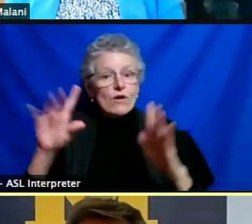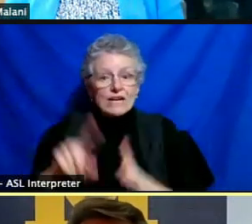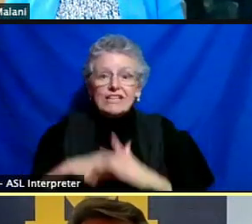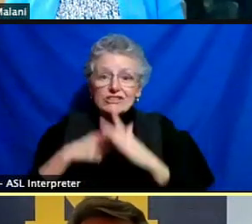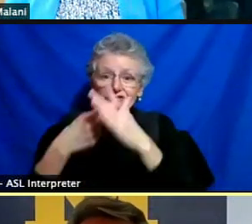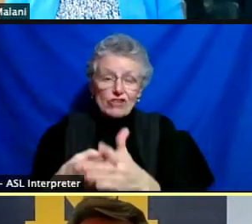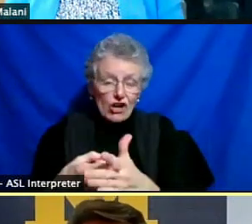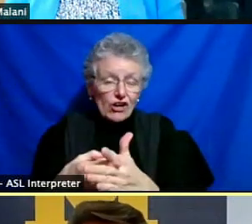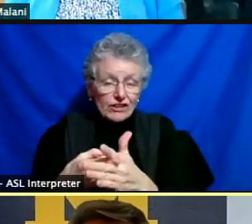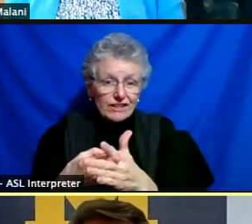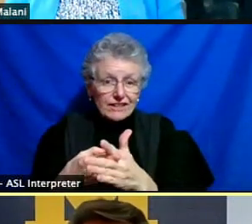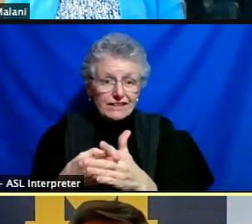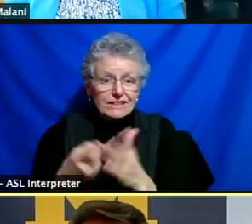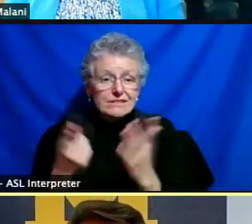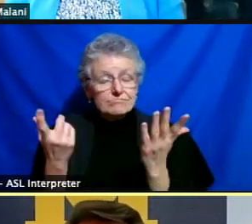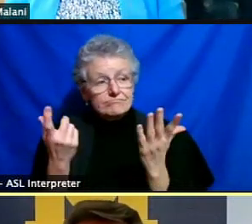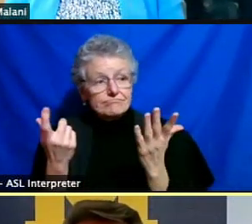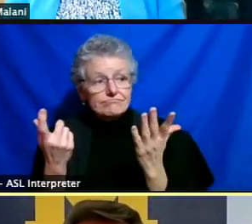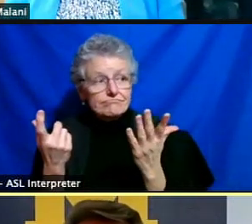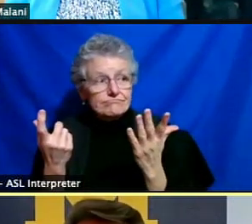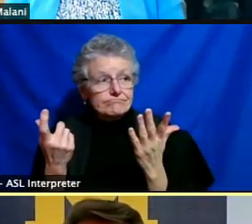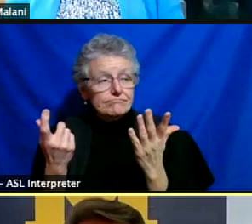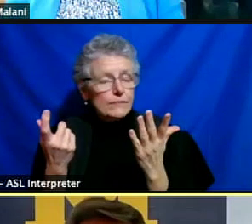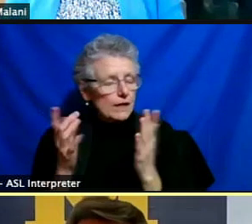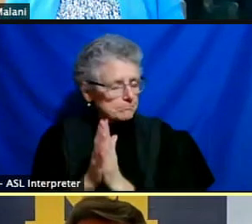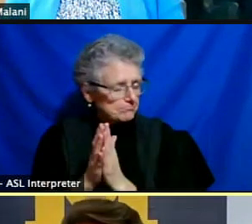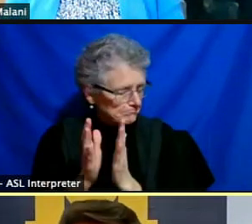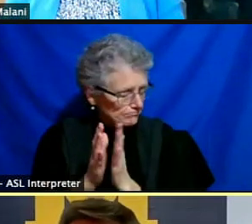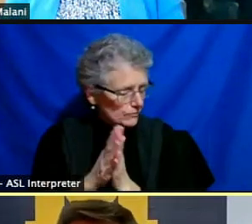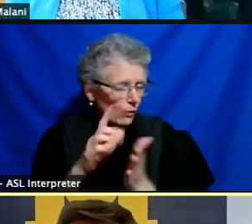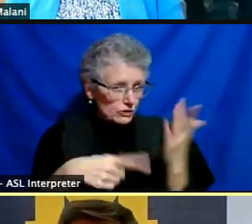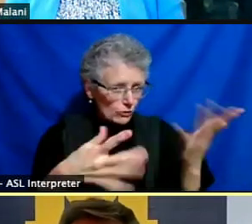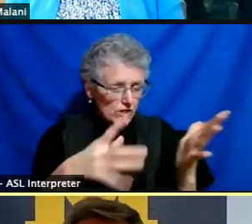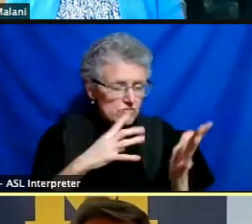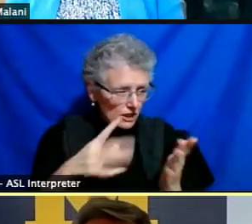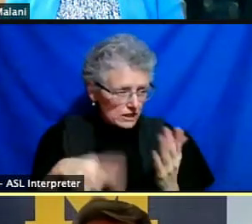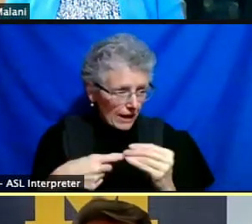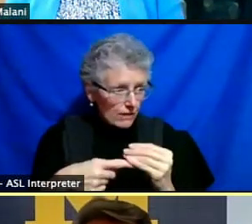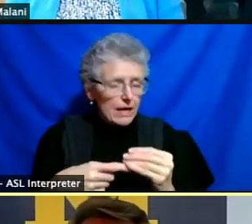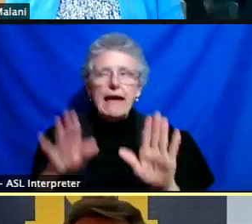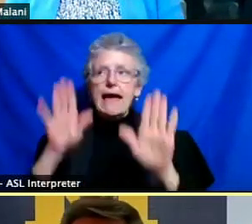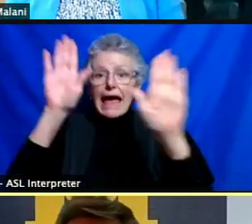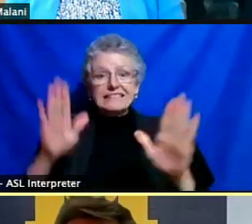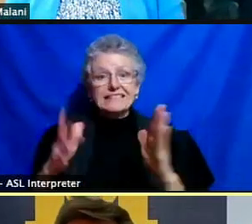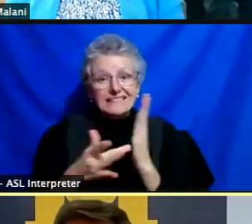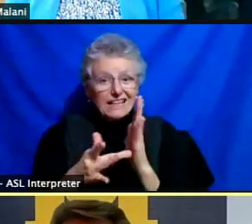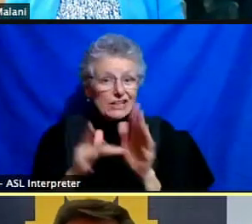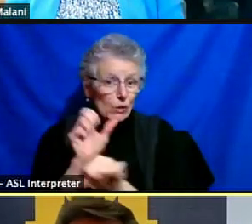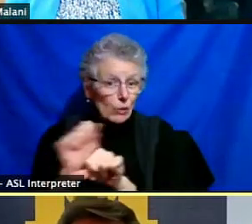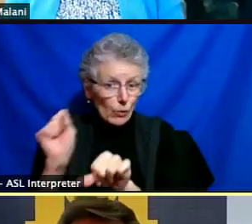was a lot of really excellent technical work by our folks in tech services